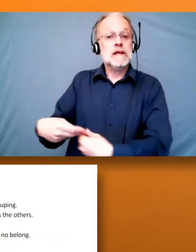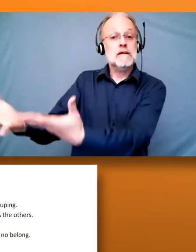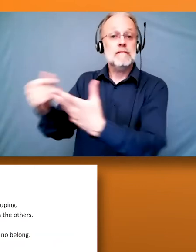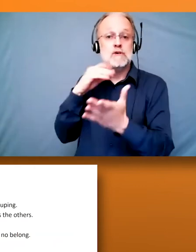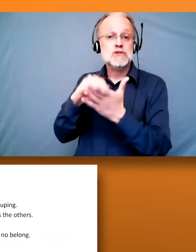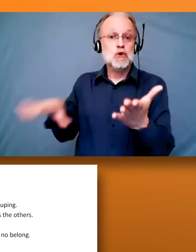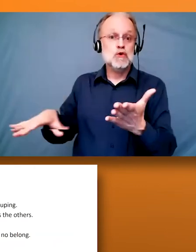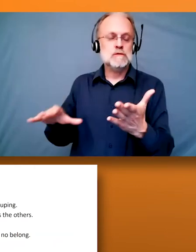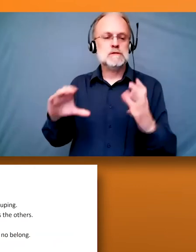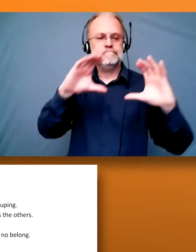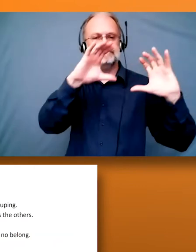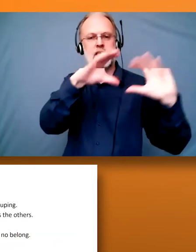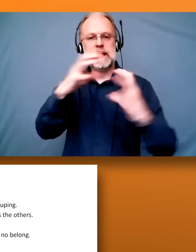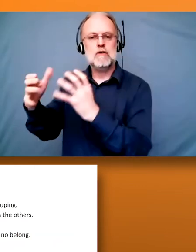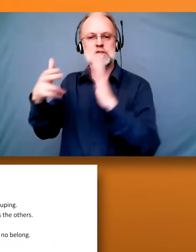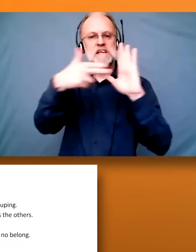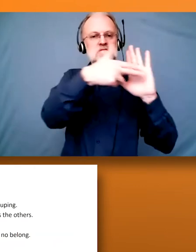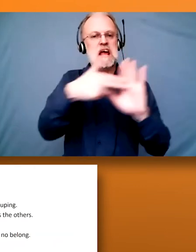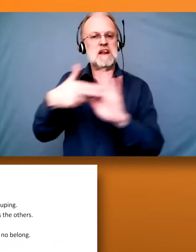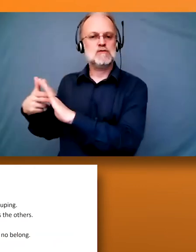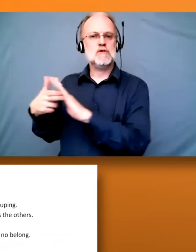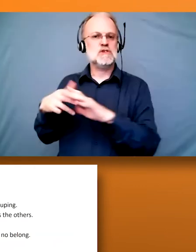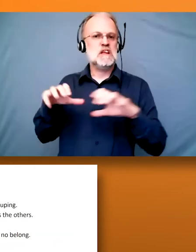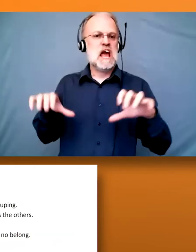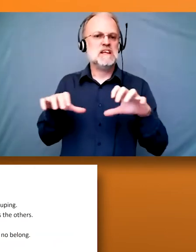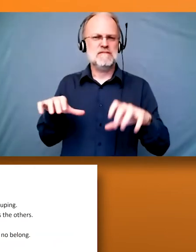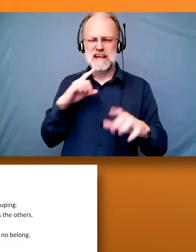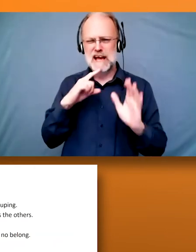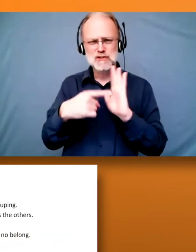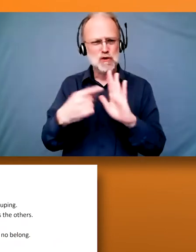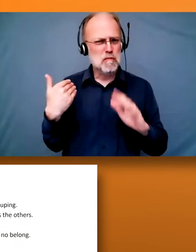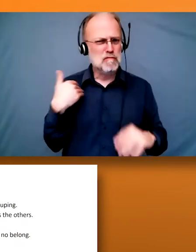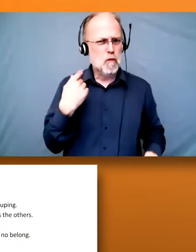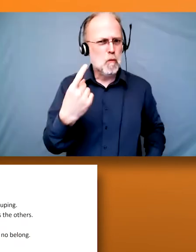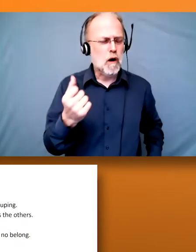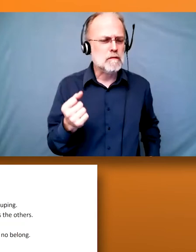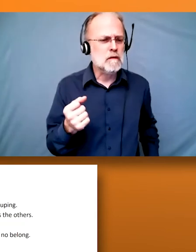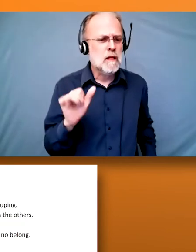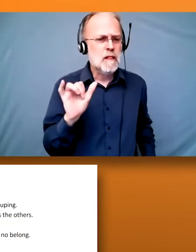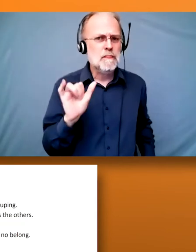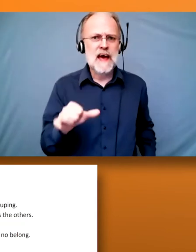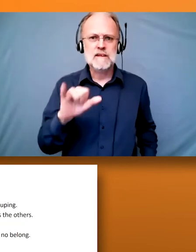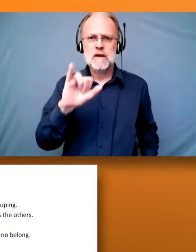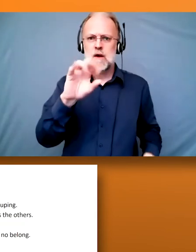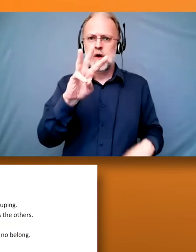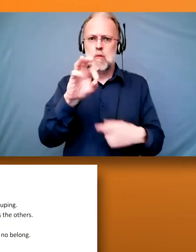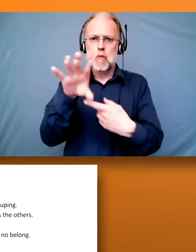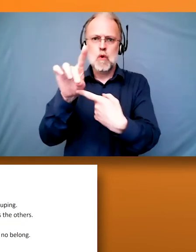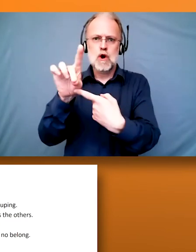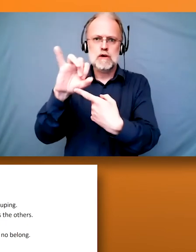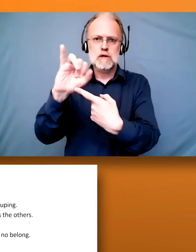You also can do categorization activities. We actually saw one of these earlier with the word journal page.